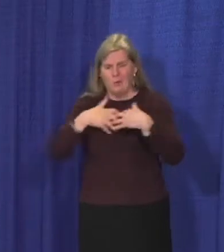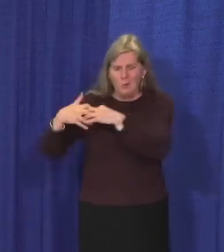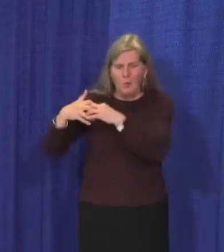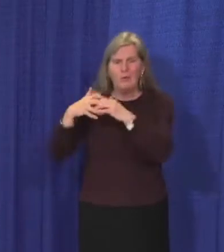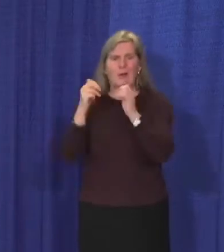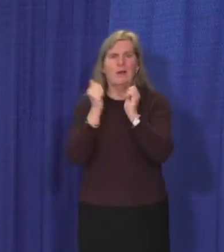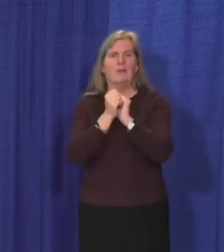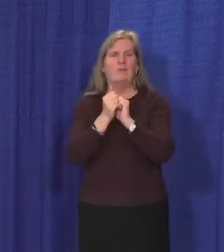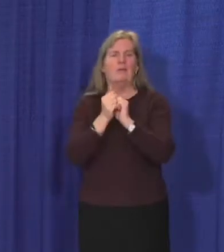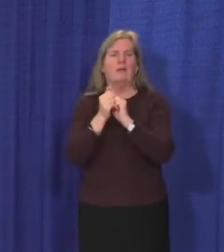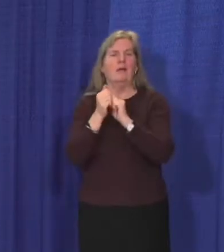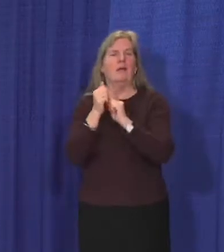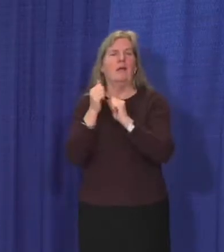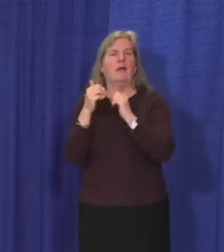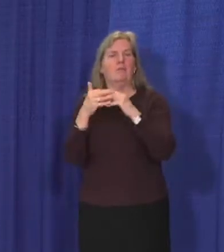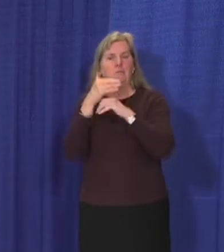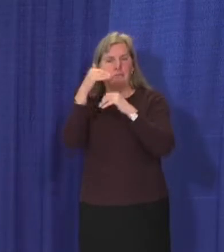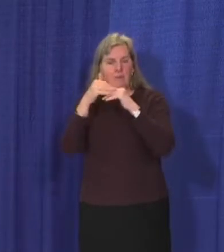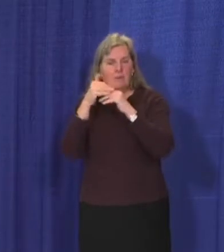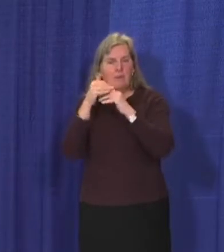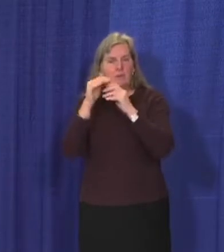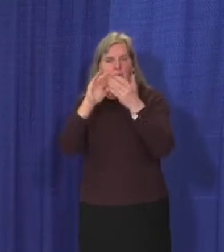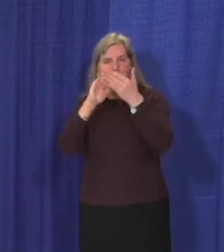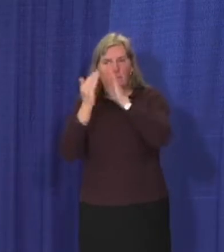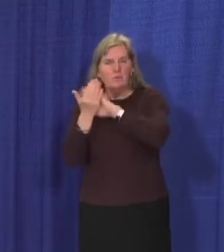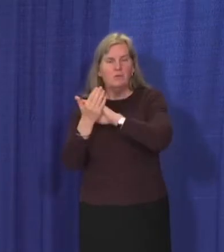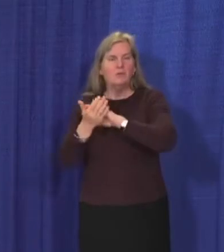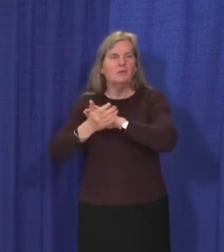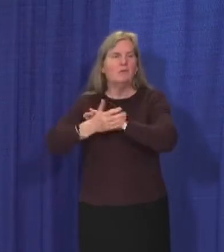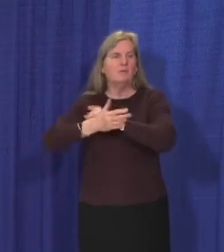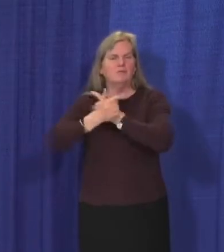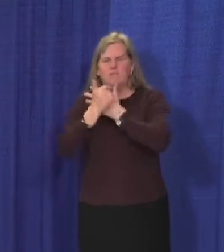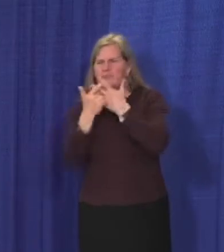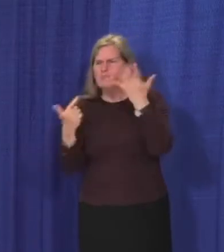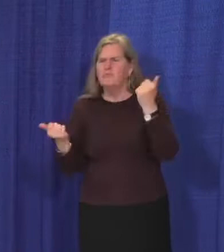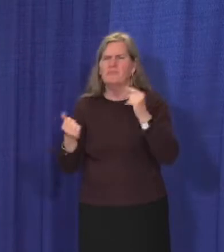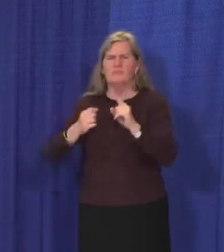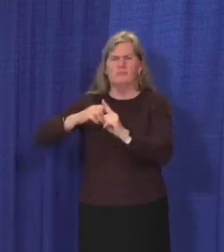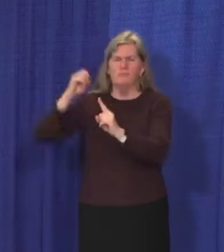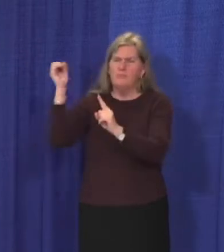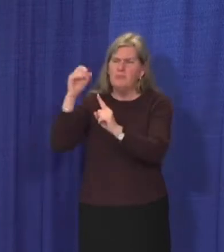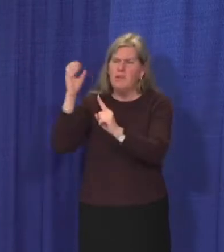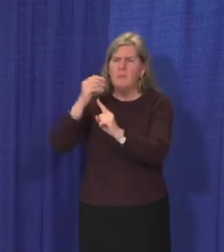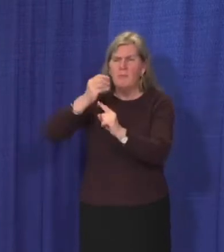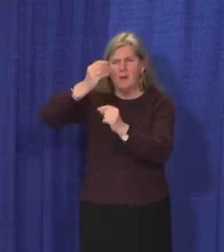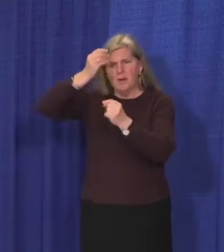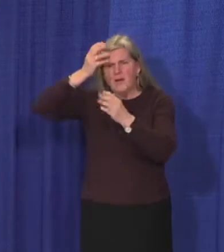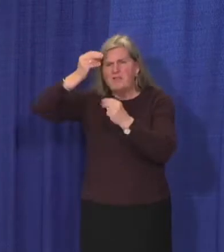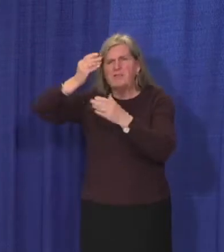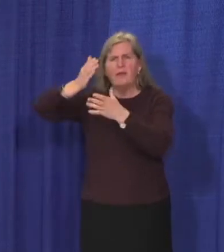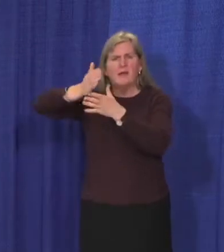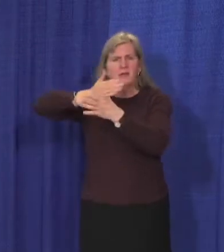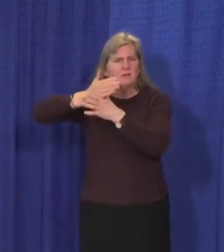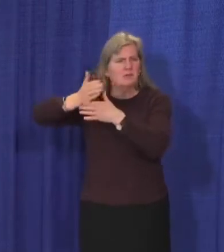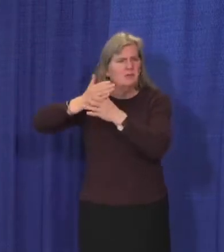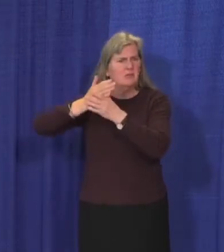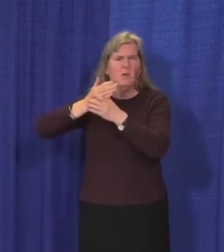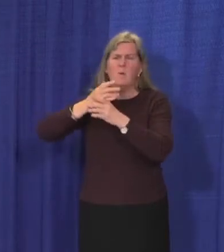Nations government and municipalities to dispel the myths and rumours and misinformation.